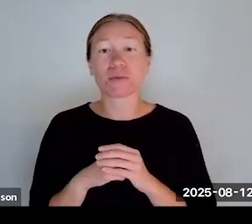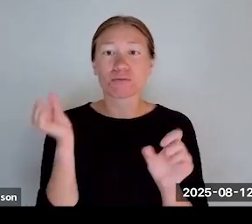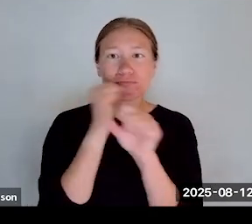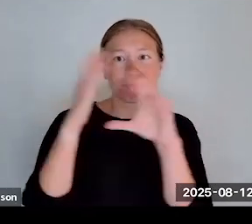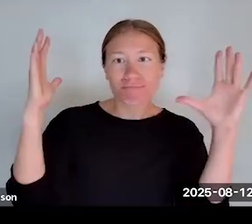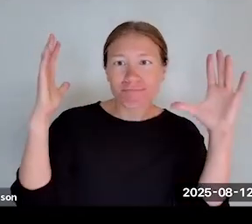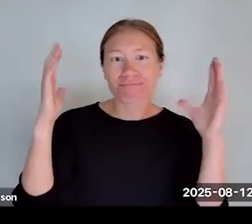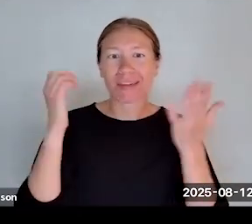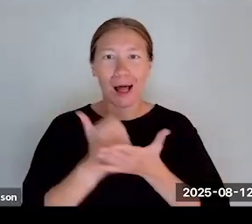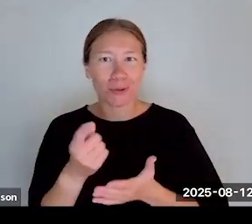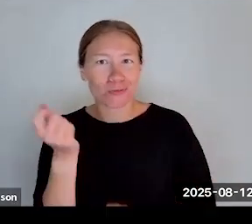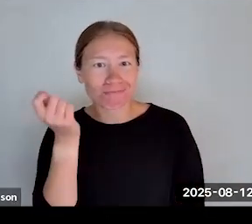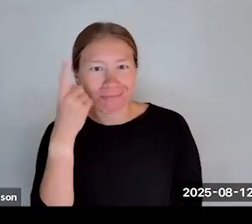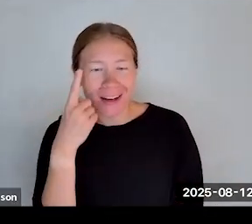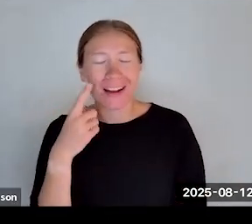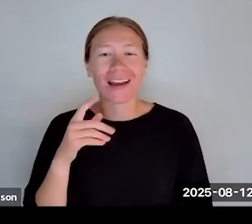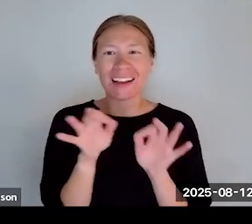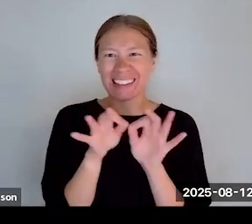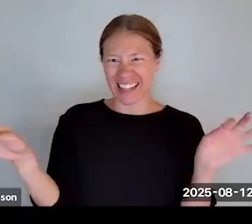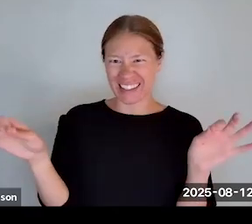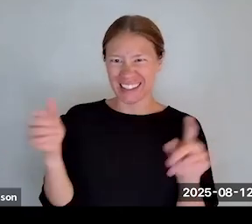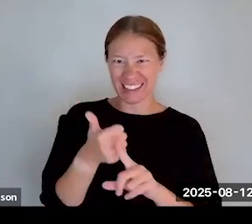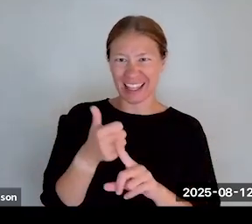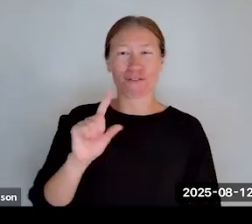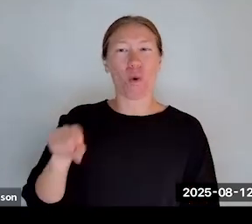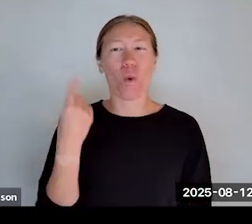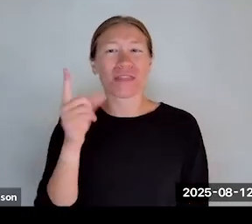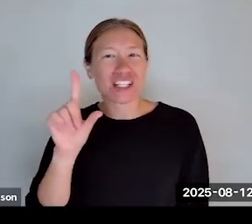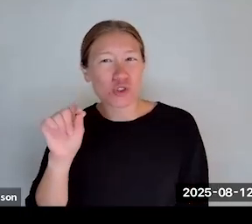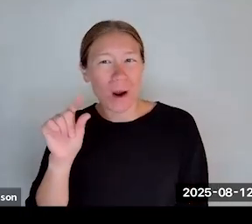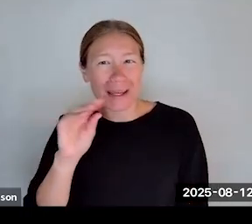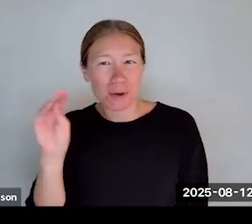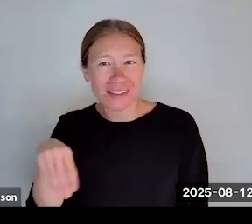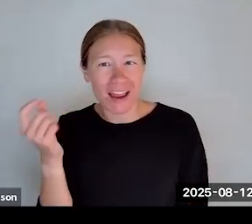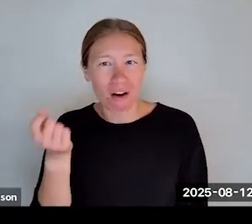where only 20% of the words are understood and the remaining 80% are missed,